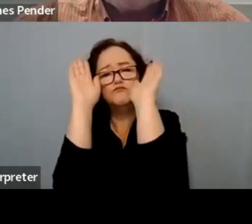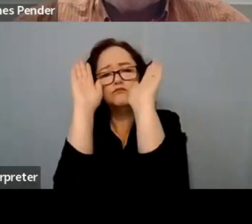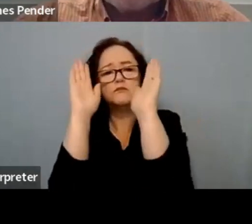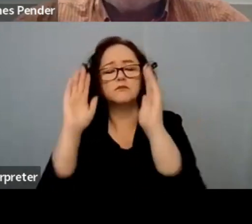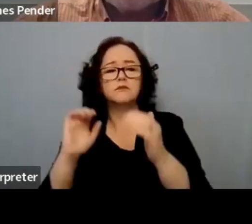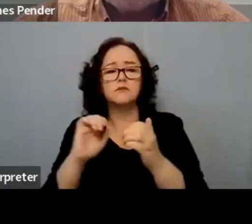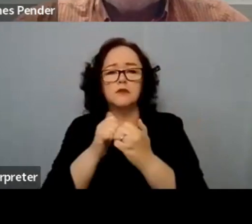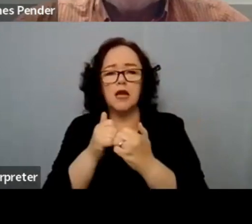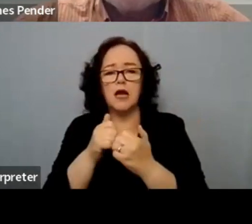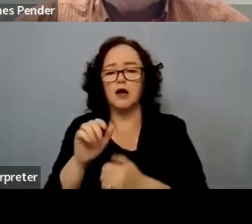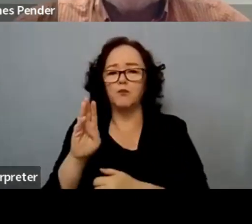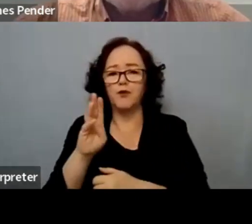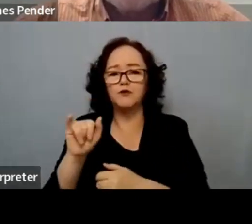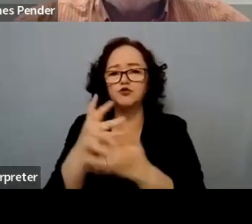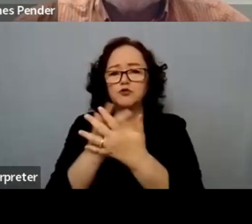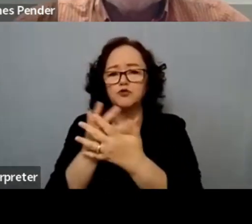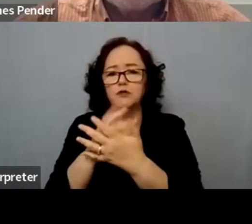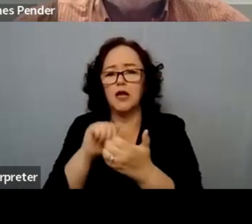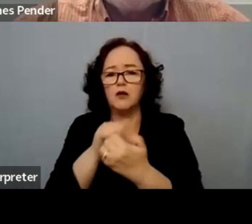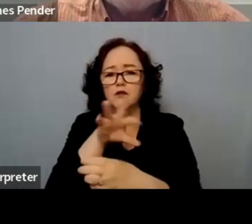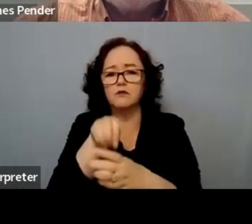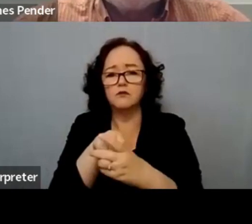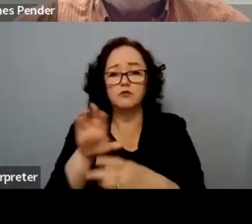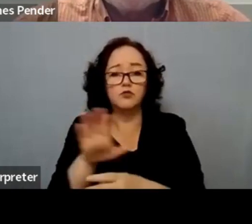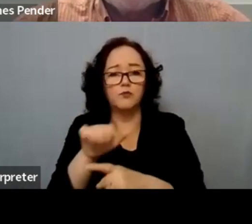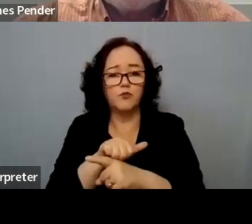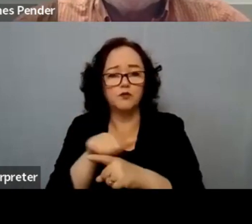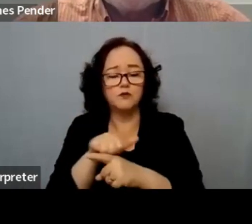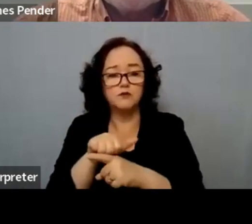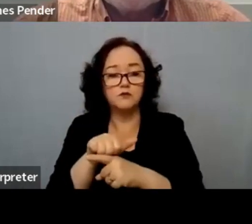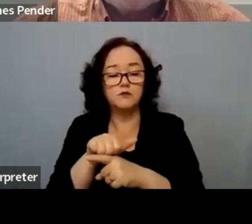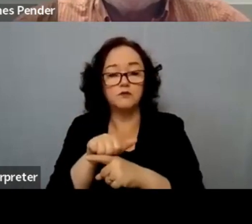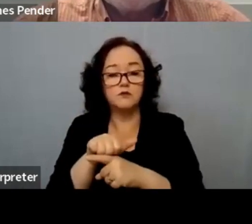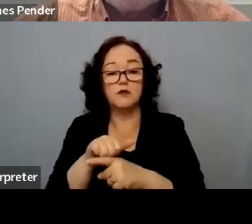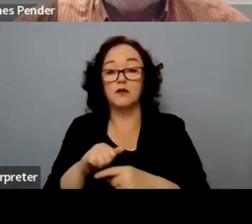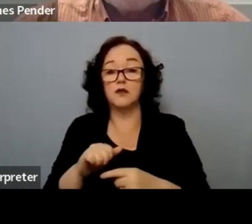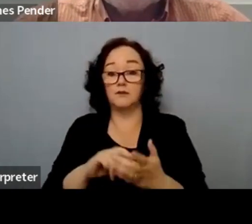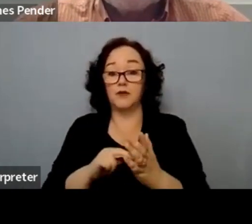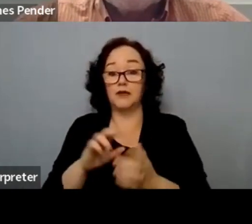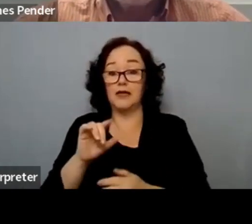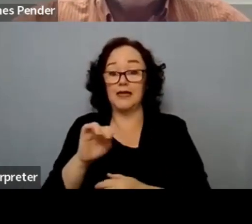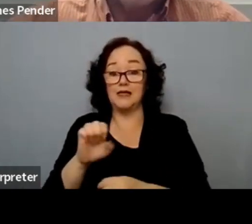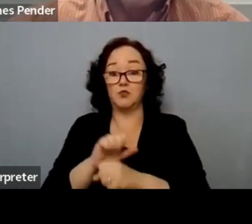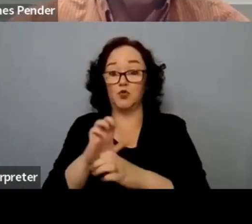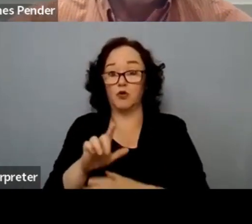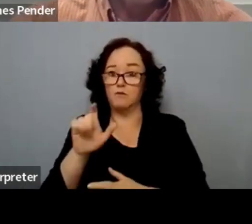screening into your practice, it might not have to be that caseworkers learn how to do a screening, it could be you ask